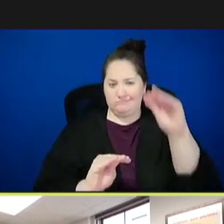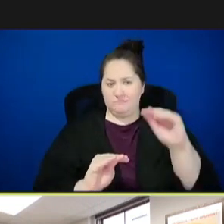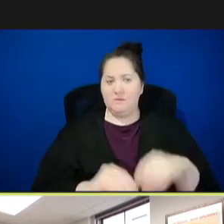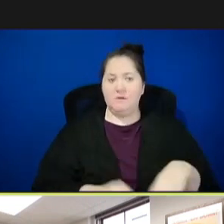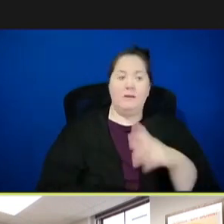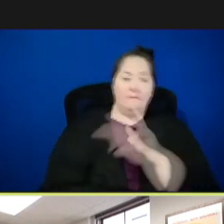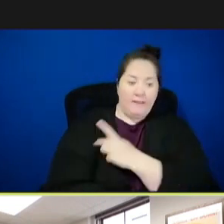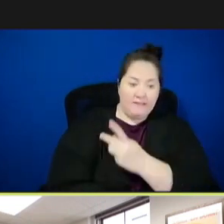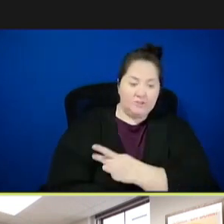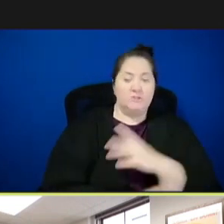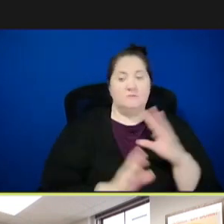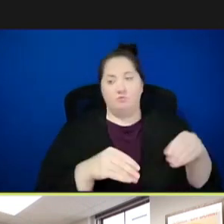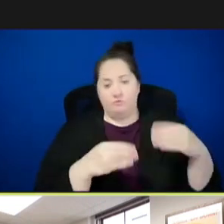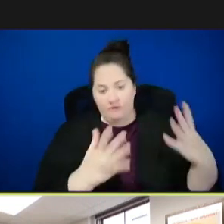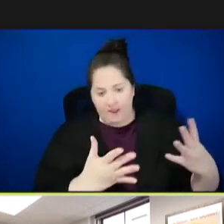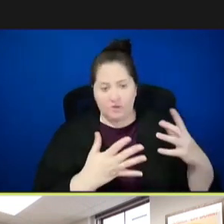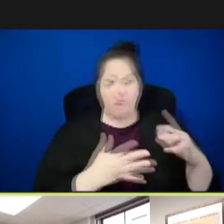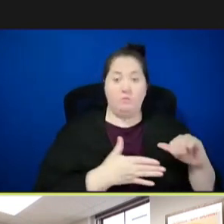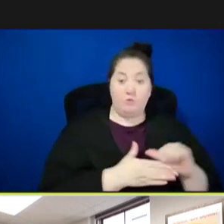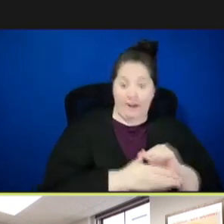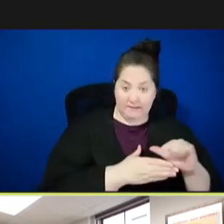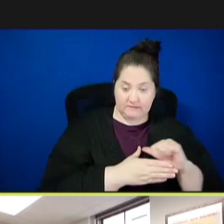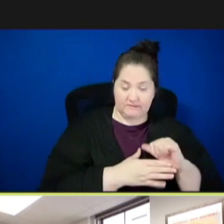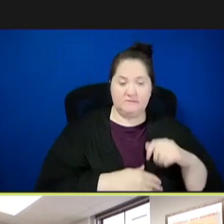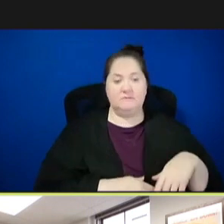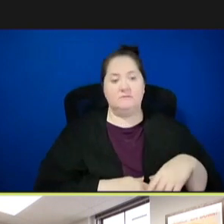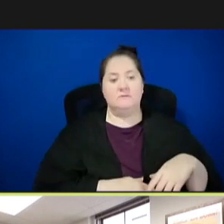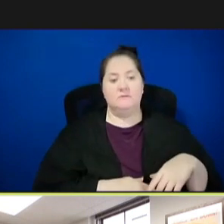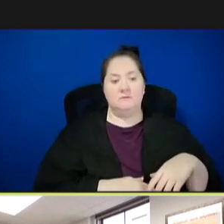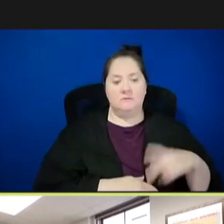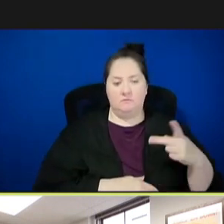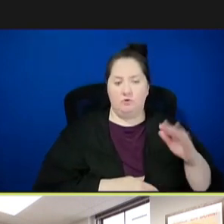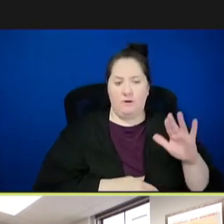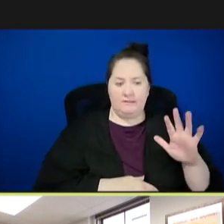and practice. And I think when you think about breaking down barriers to internal immunization